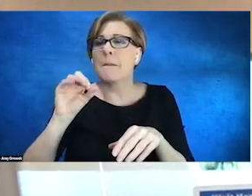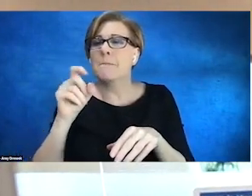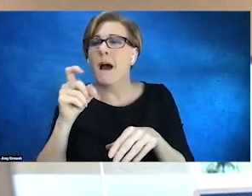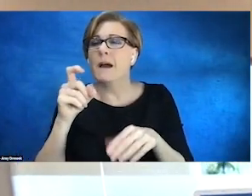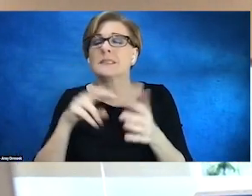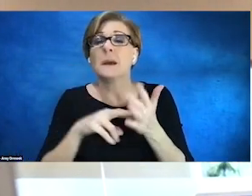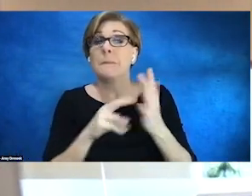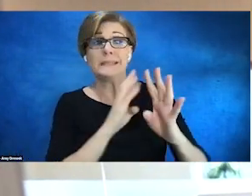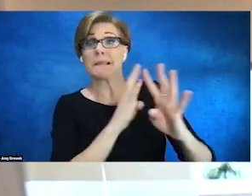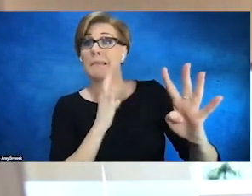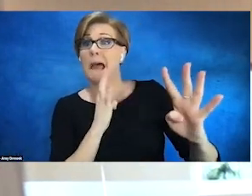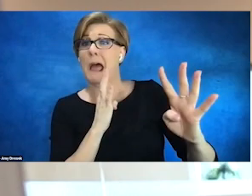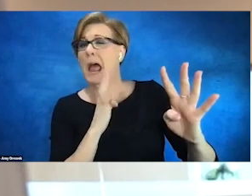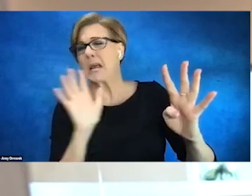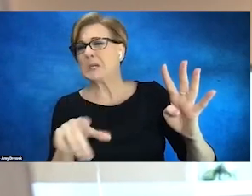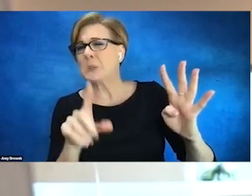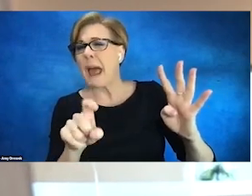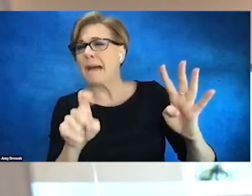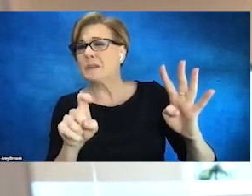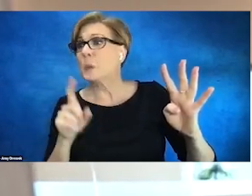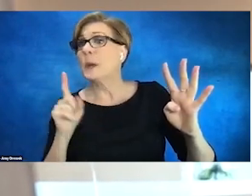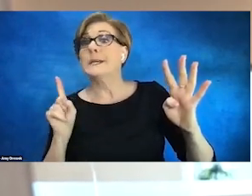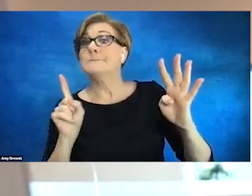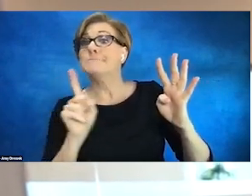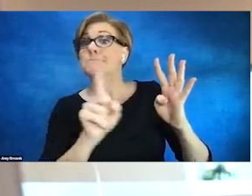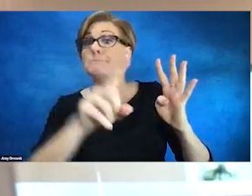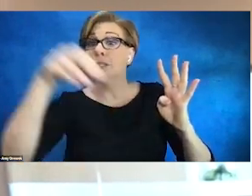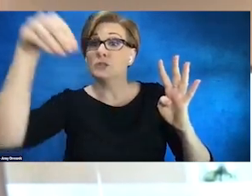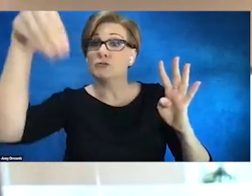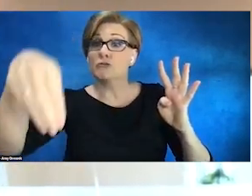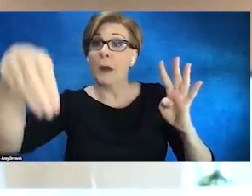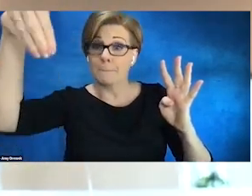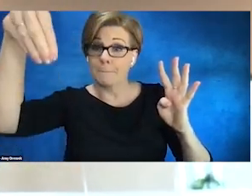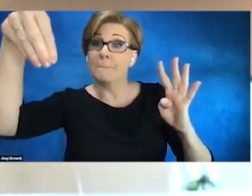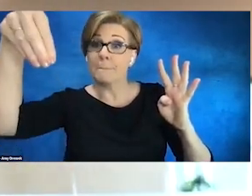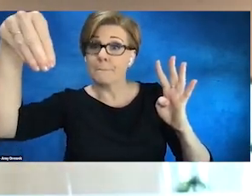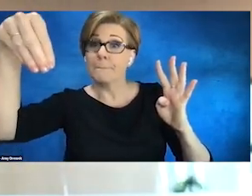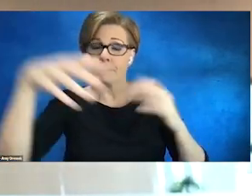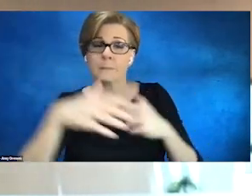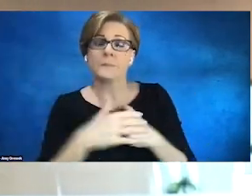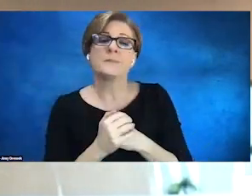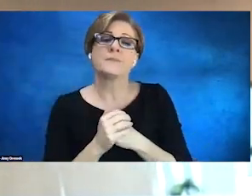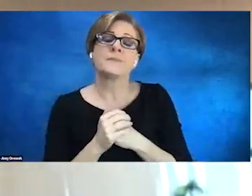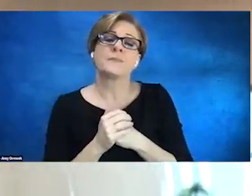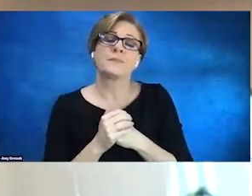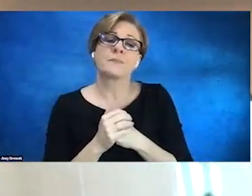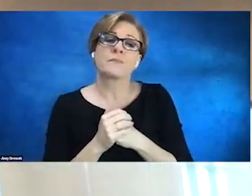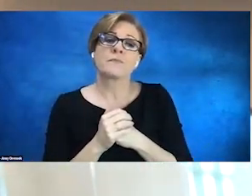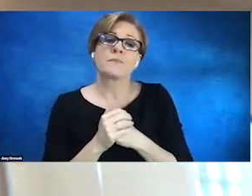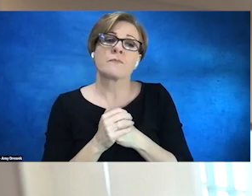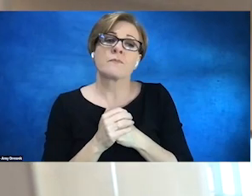voters can skip the line, take their early ballot, and drop it right in that early ballot drop box.